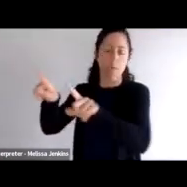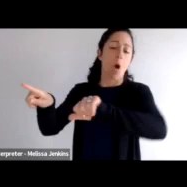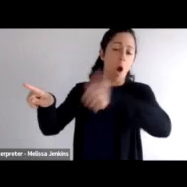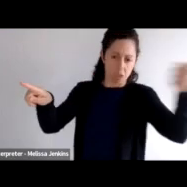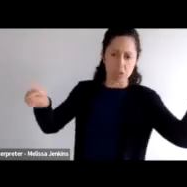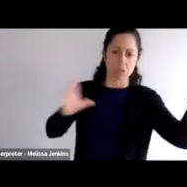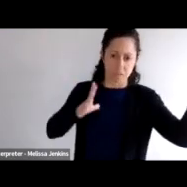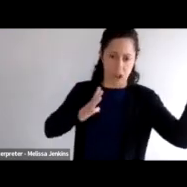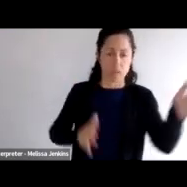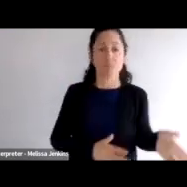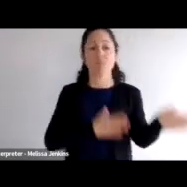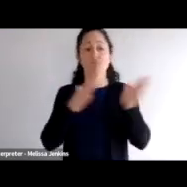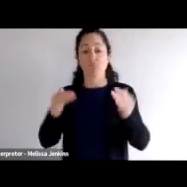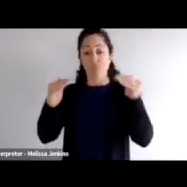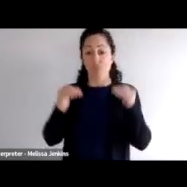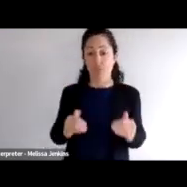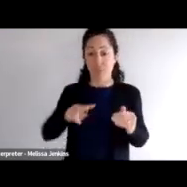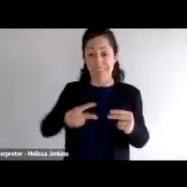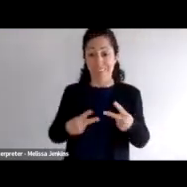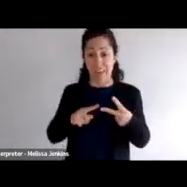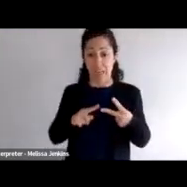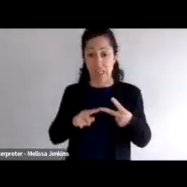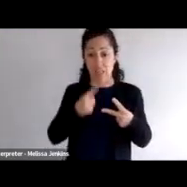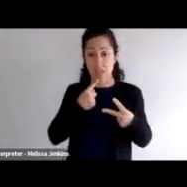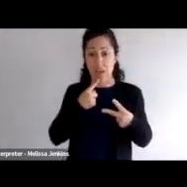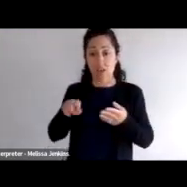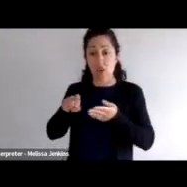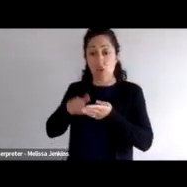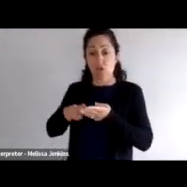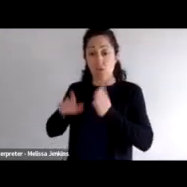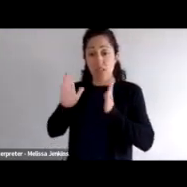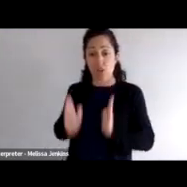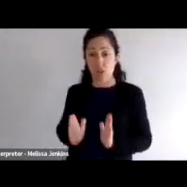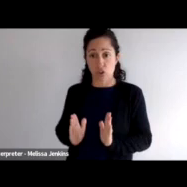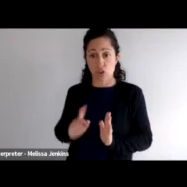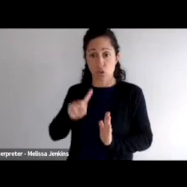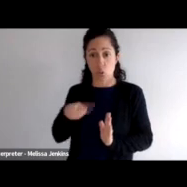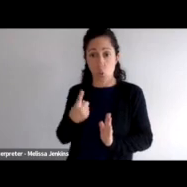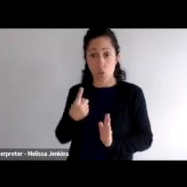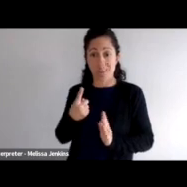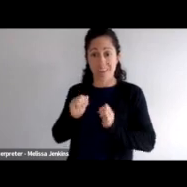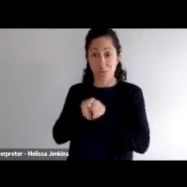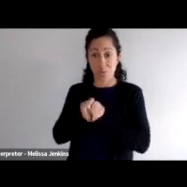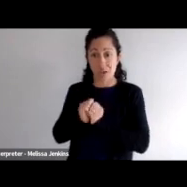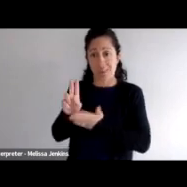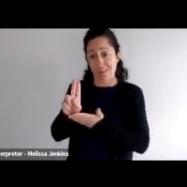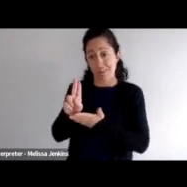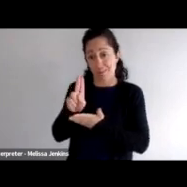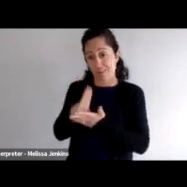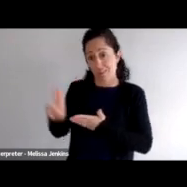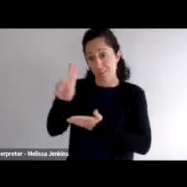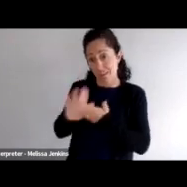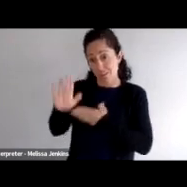sharing your research with only researchers that have gotten institutional review board approval.